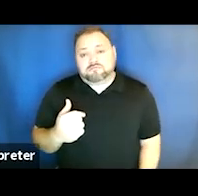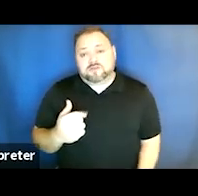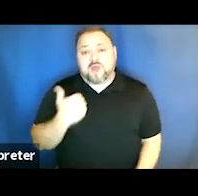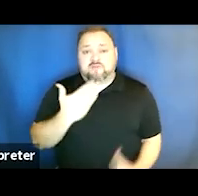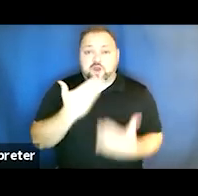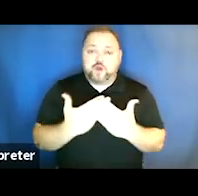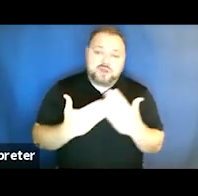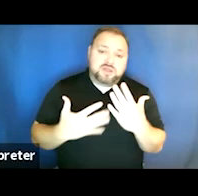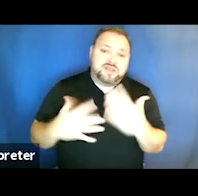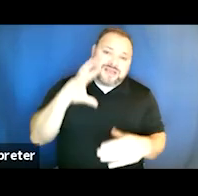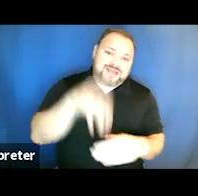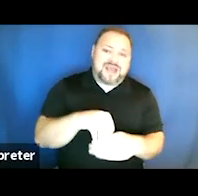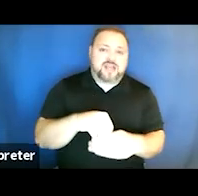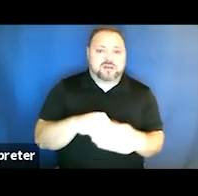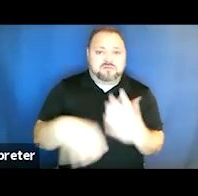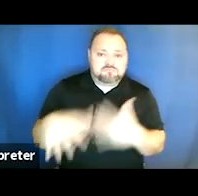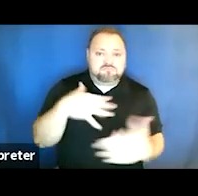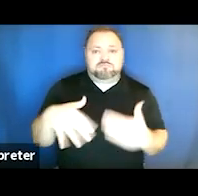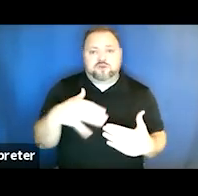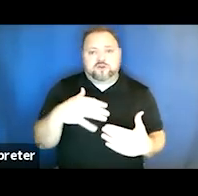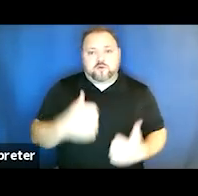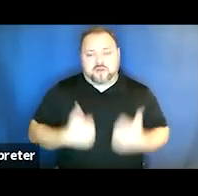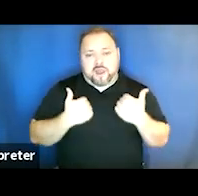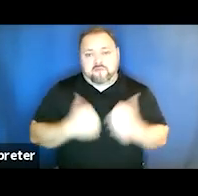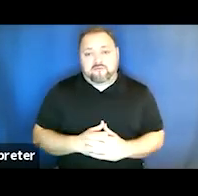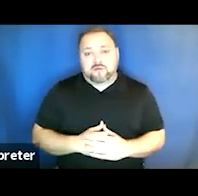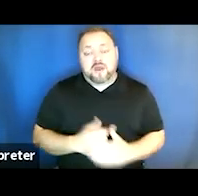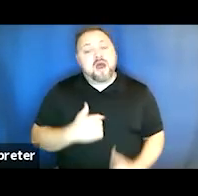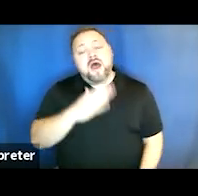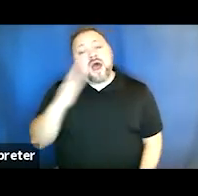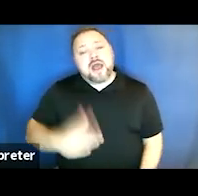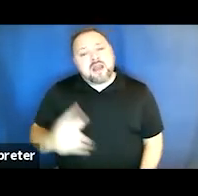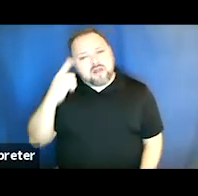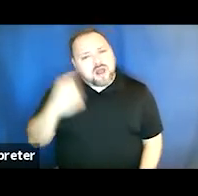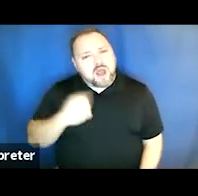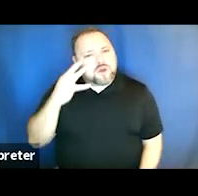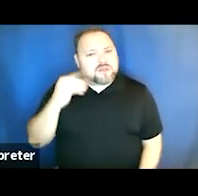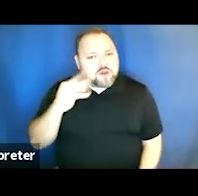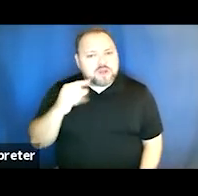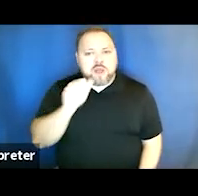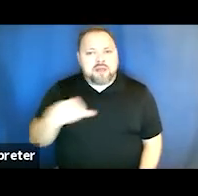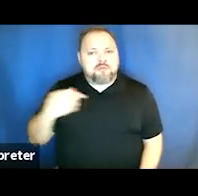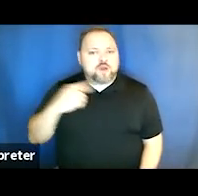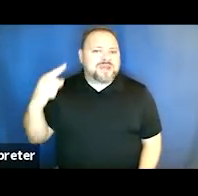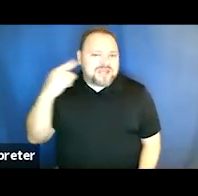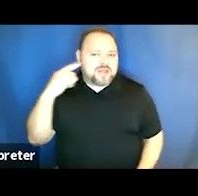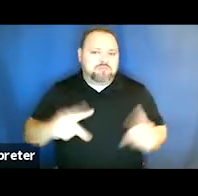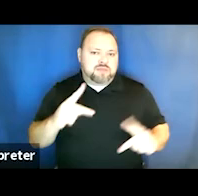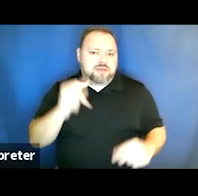and I never thought that I would experience not being able to hear people on a daily basis because I'm